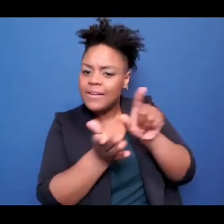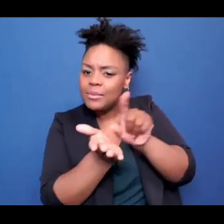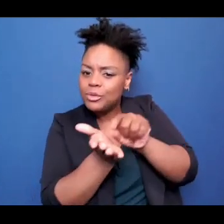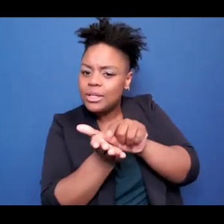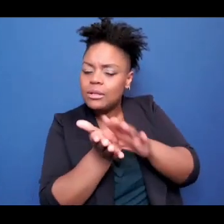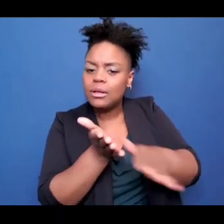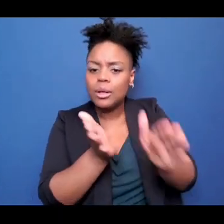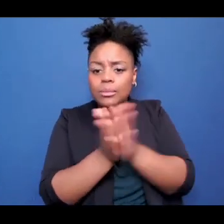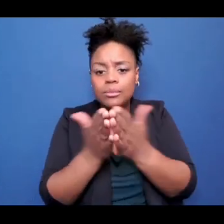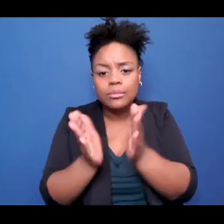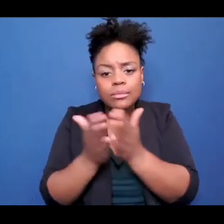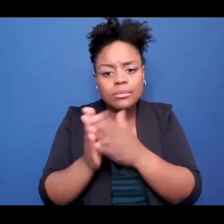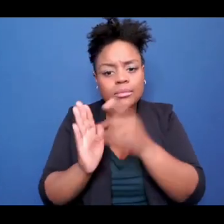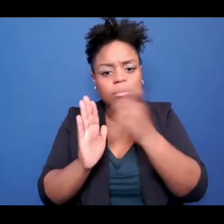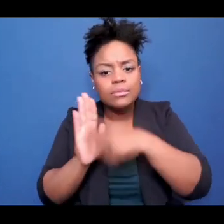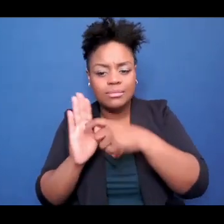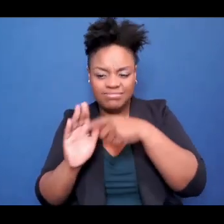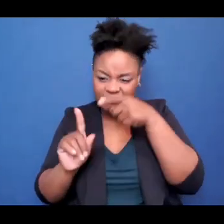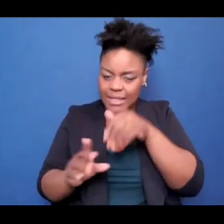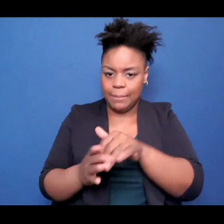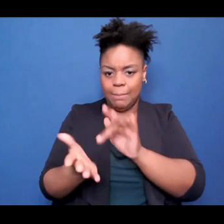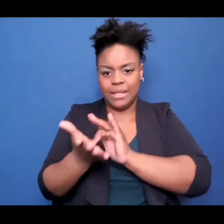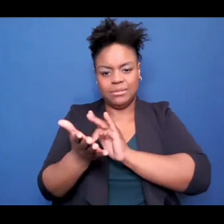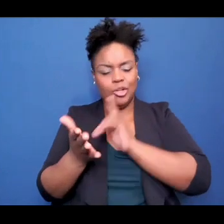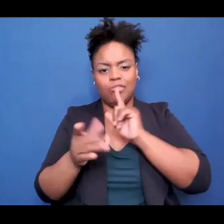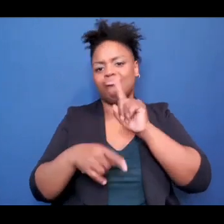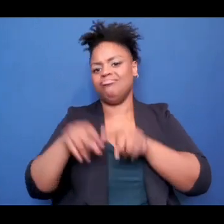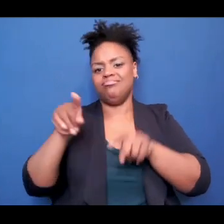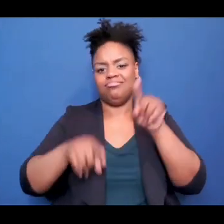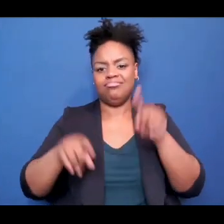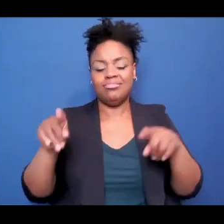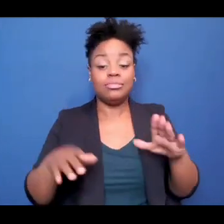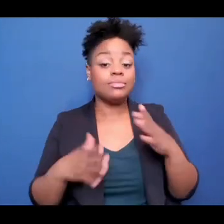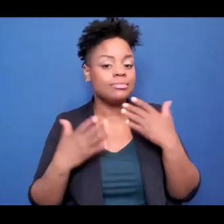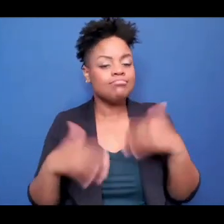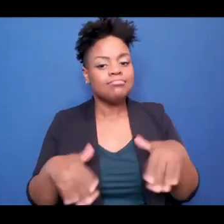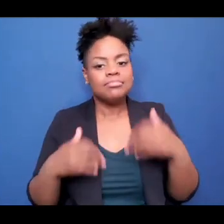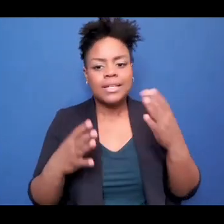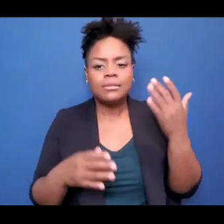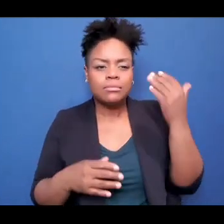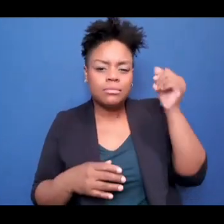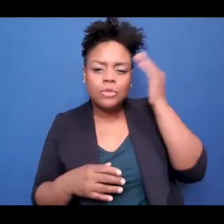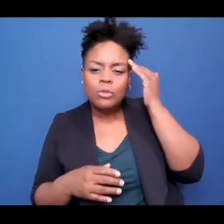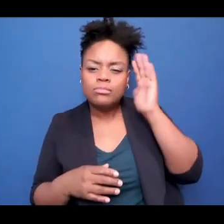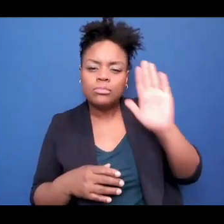MEDICINE AND GREAT SUPPORTER OF IN ESSENTIAL RESEARCH TOOLS VALUED BY GENERATIONS OF